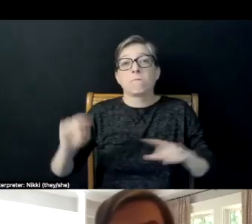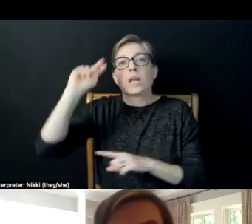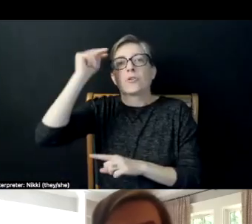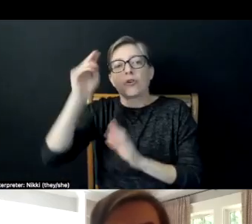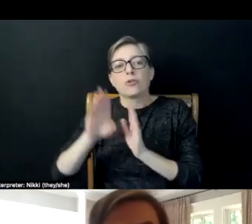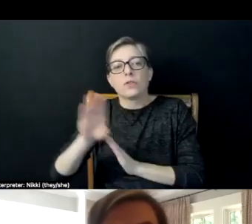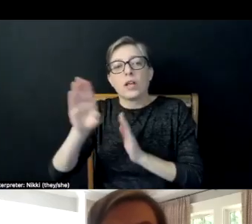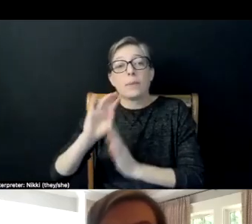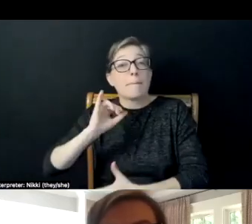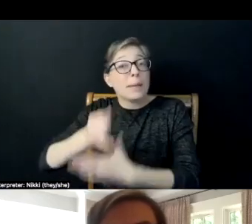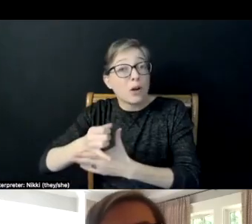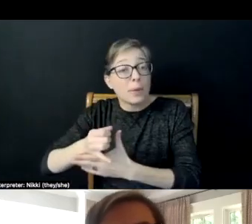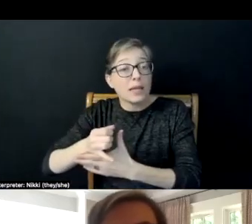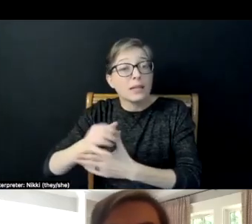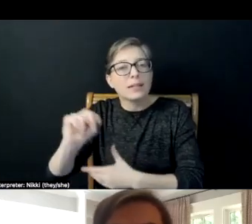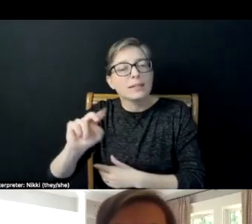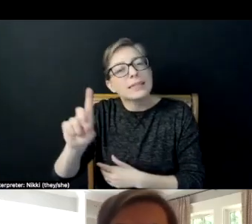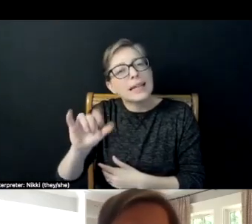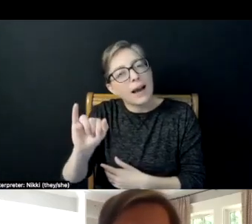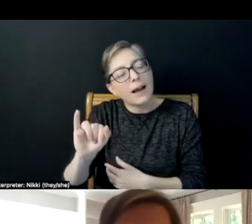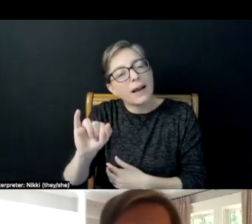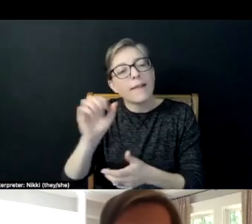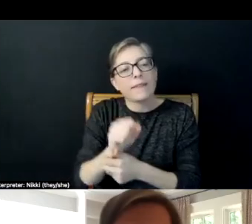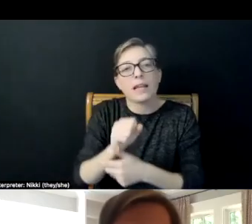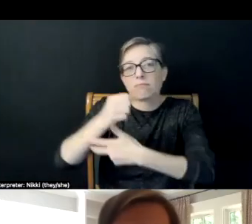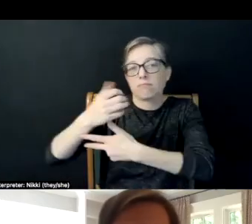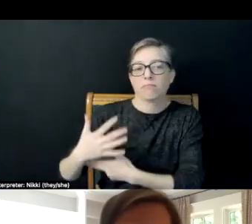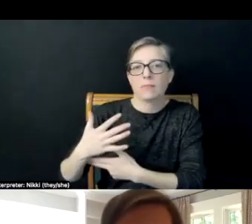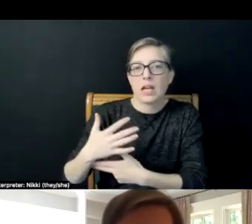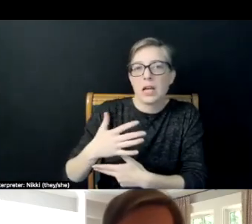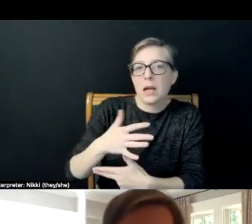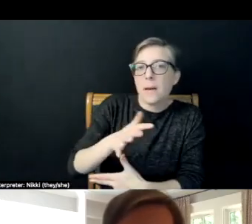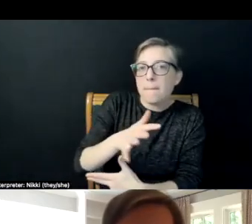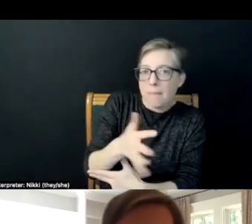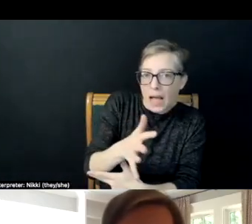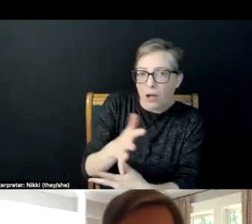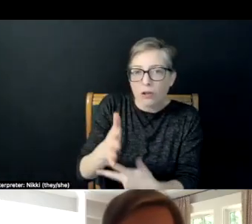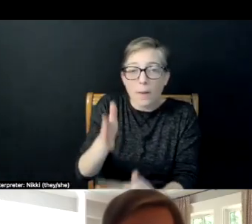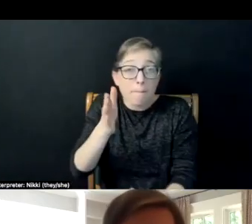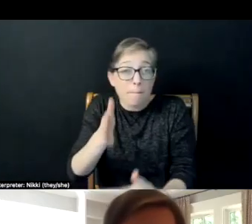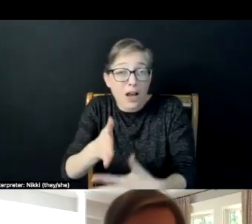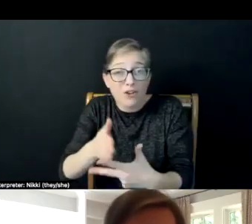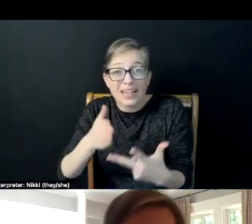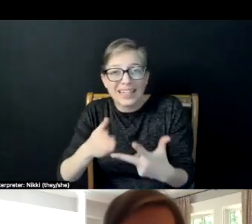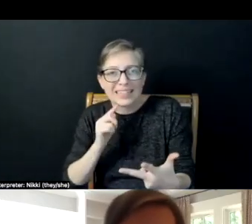and severe. That's to who? To medicine? Or to the people living with it? I think that is equally insulting.